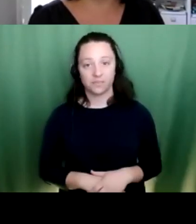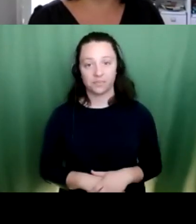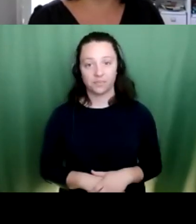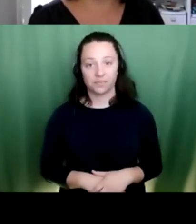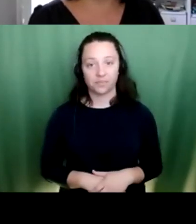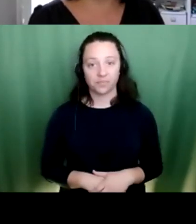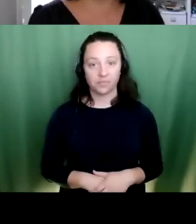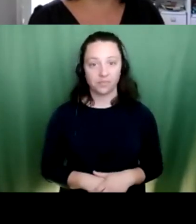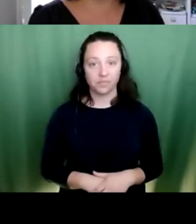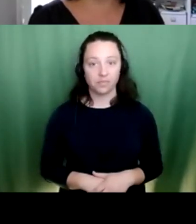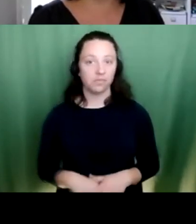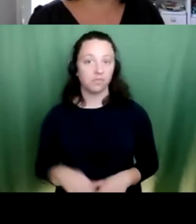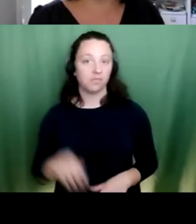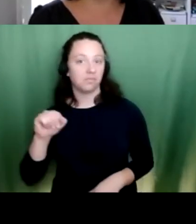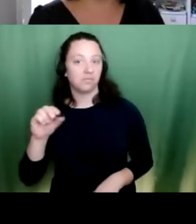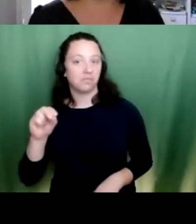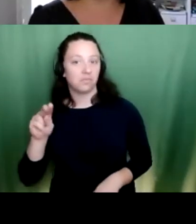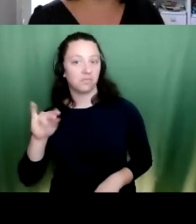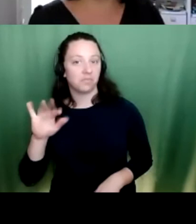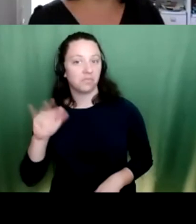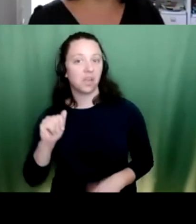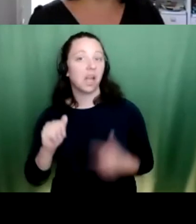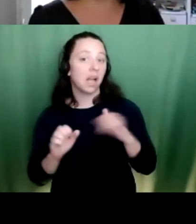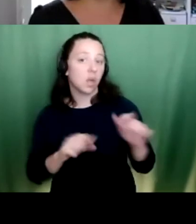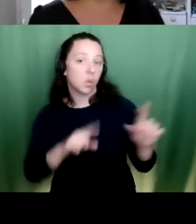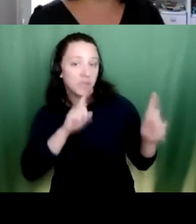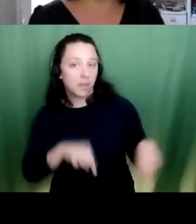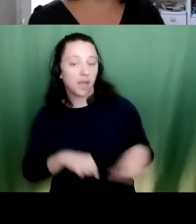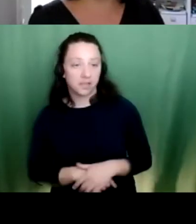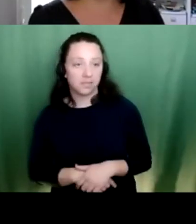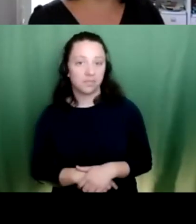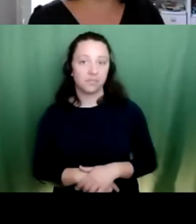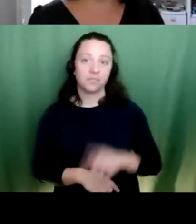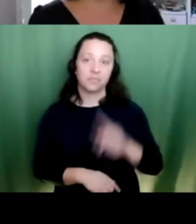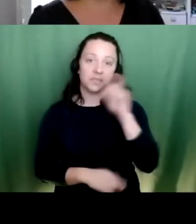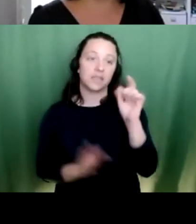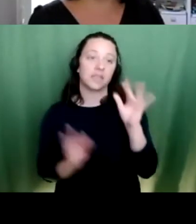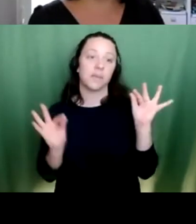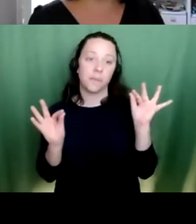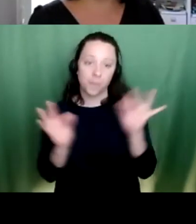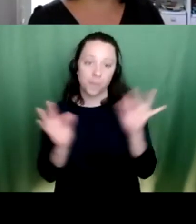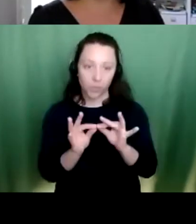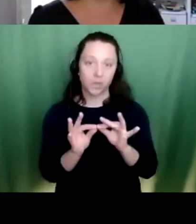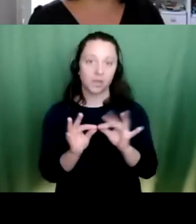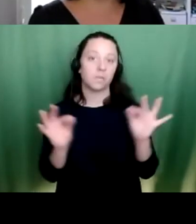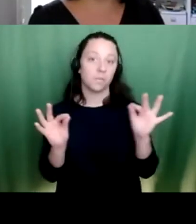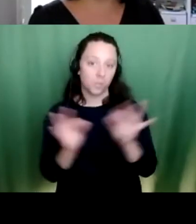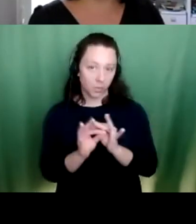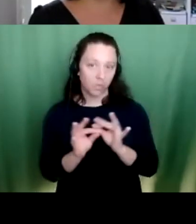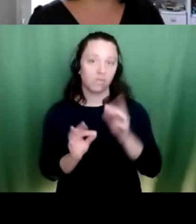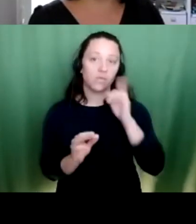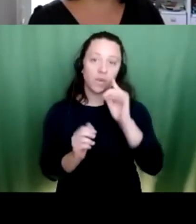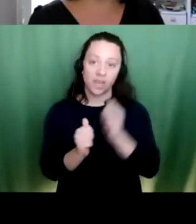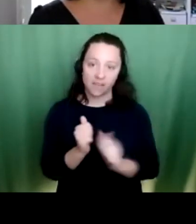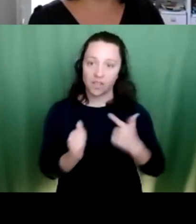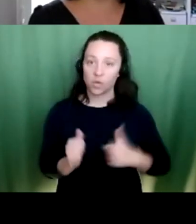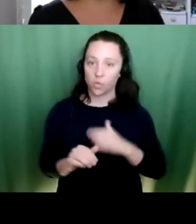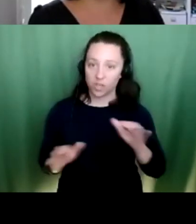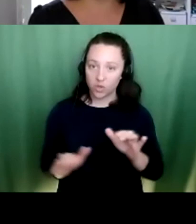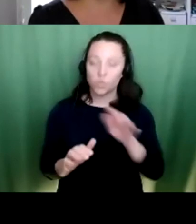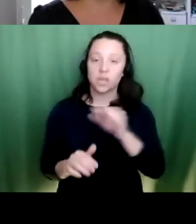I can. Because it's so important to everything we do, that whole list of